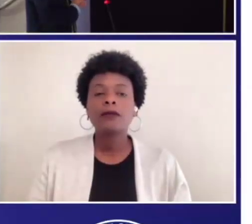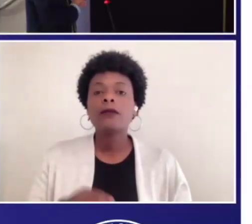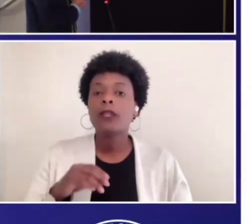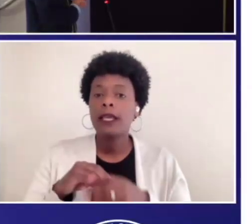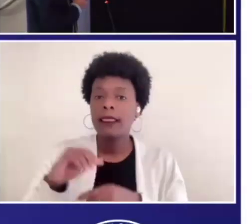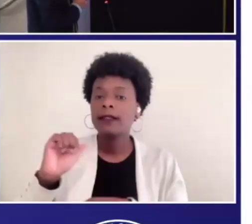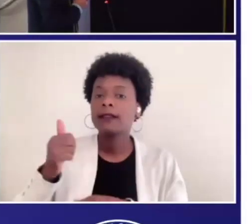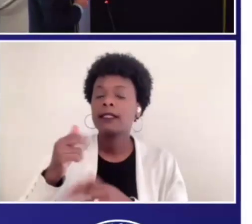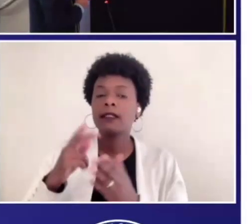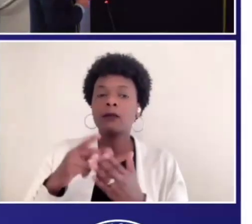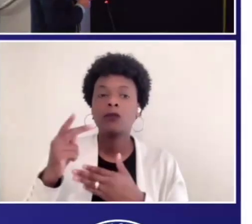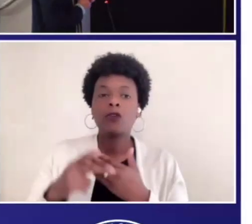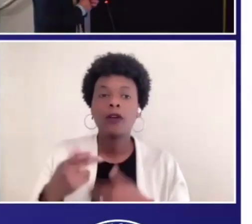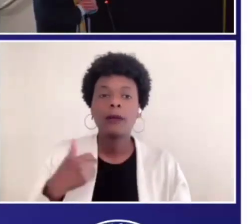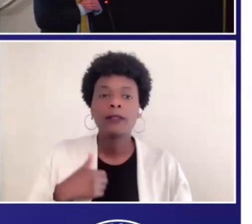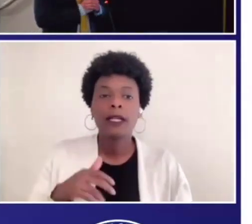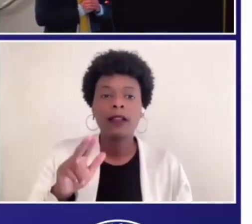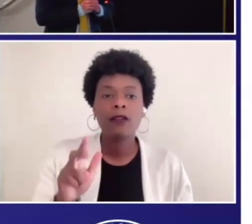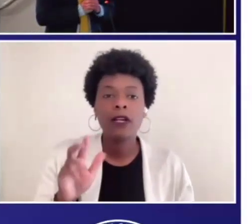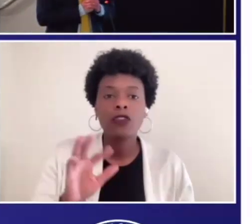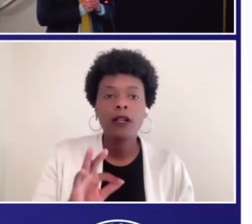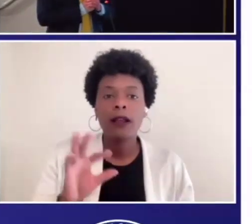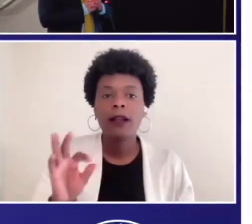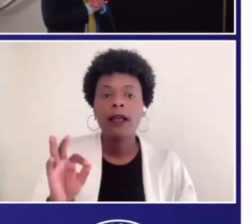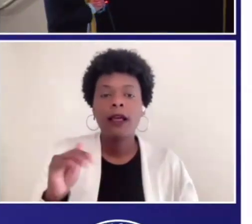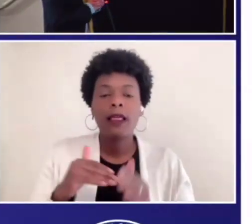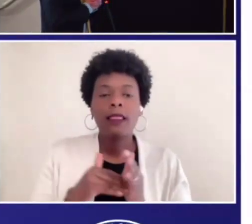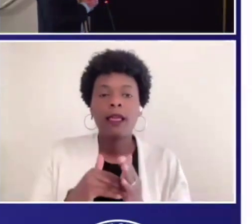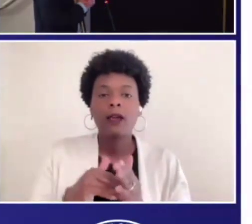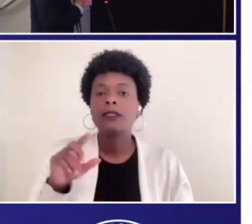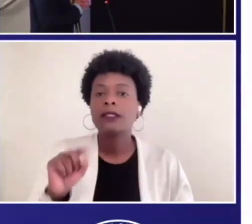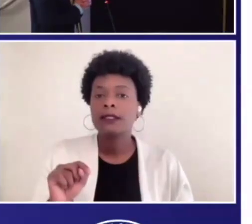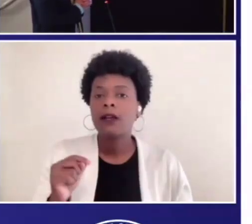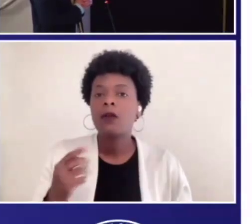there were 399,000 Title IV students.